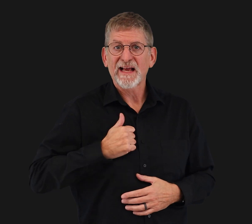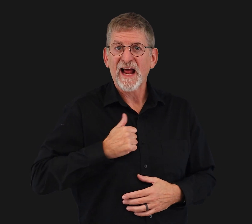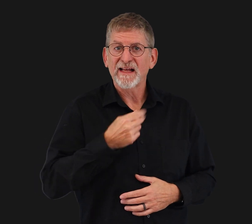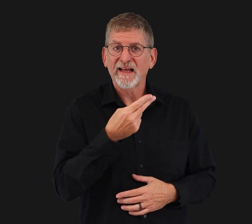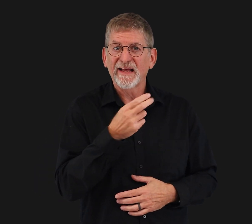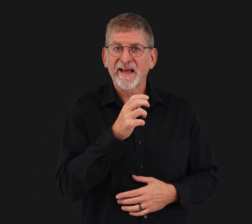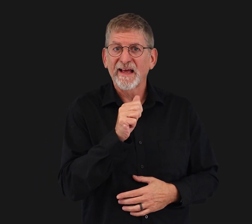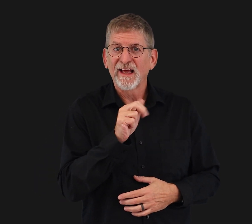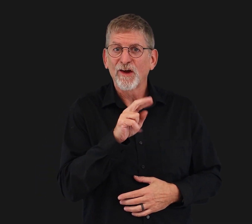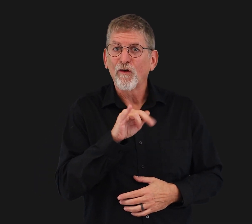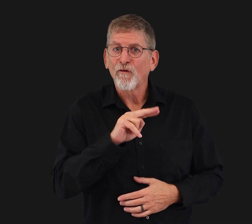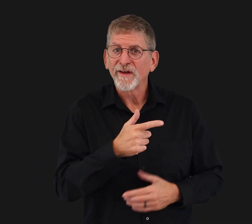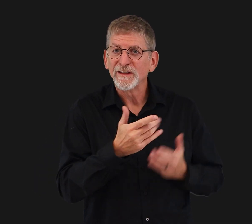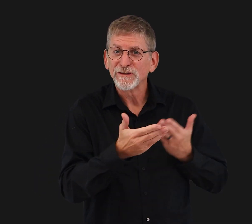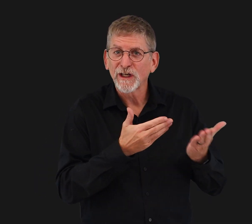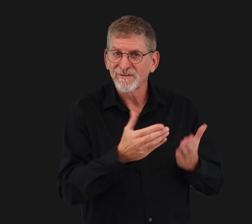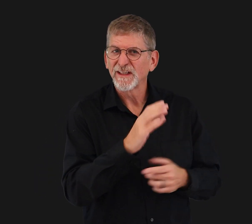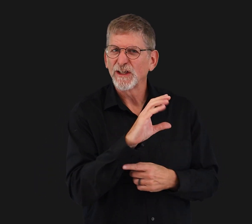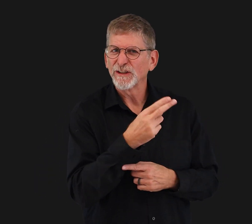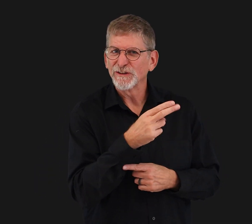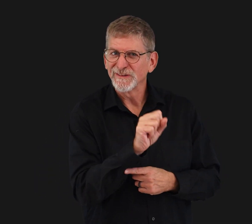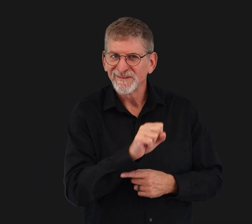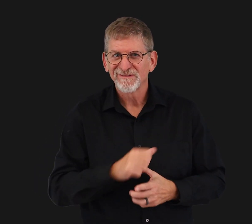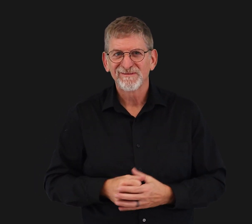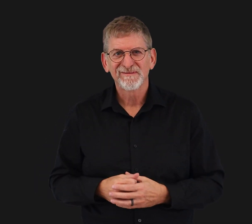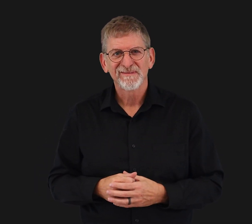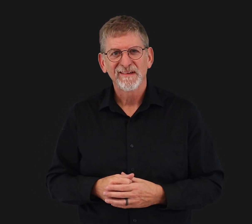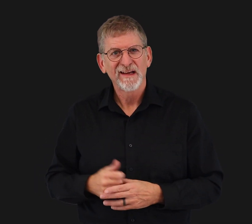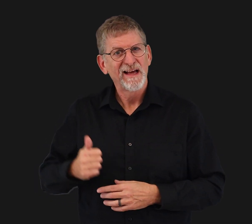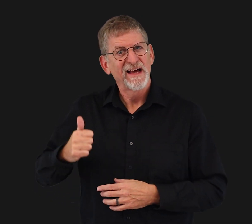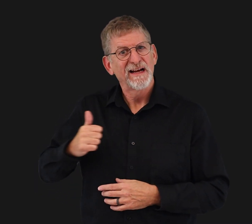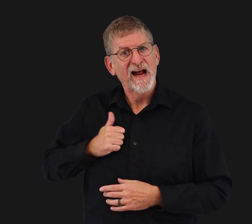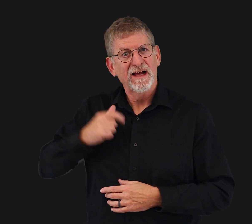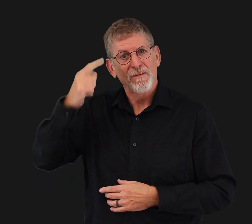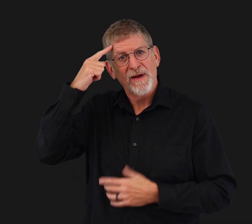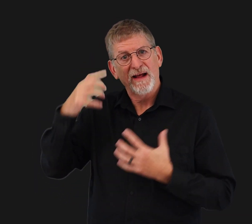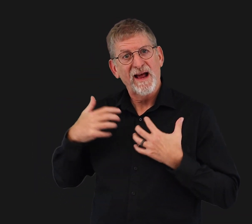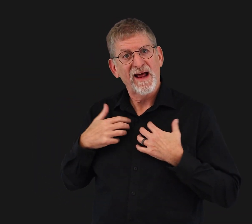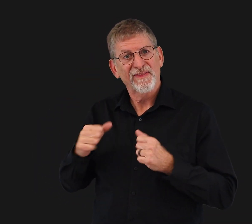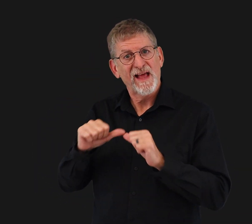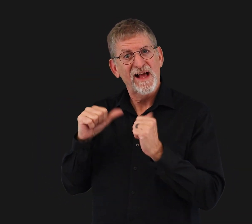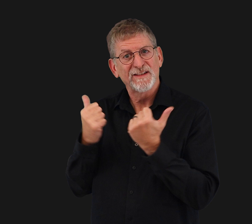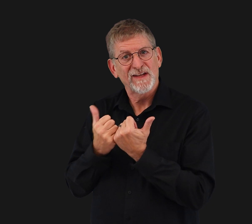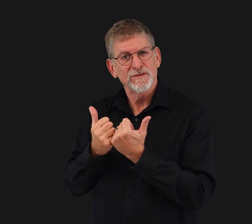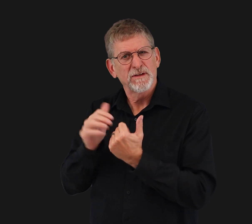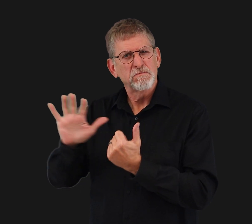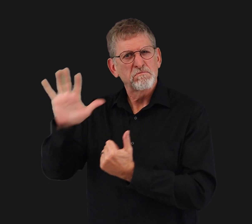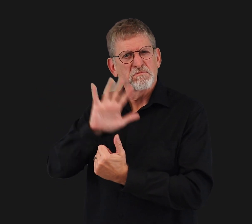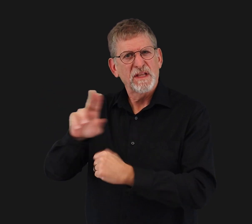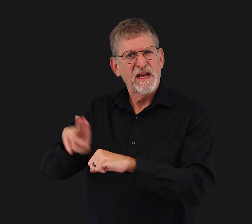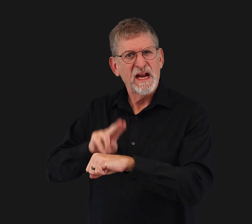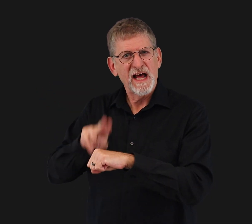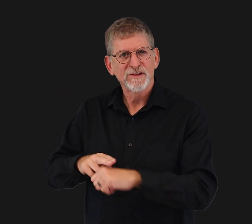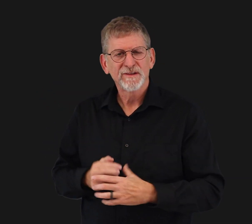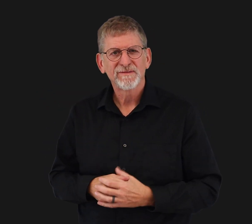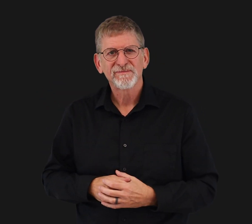• Canadian Hearing Services (CHS) • Canadian Mental Health Association (National)